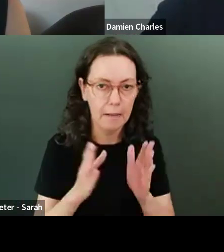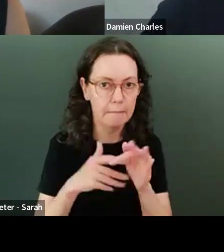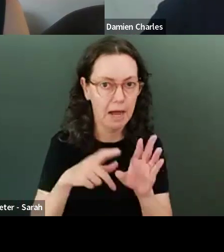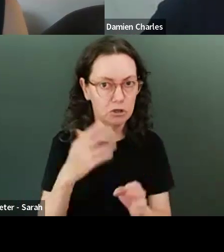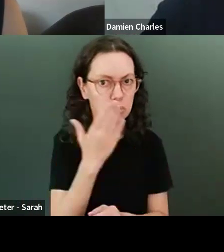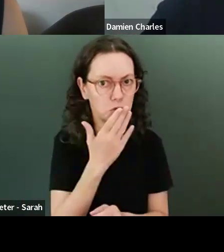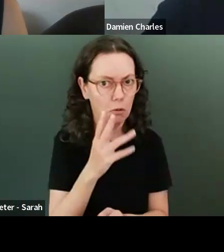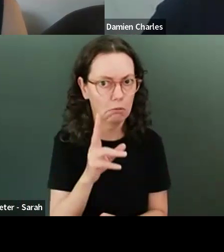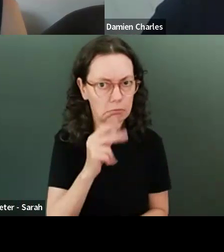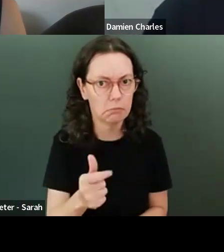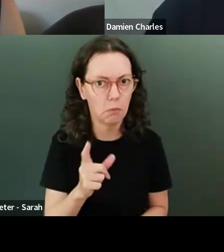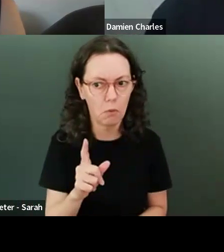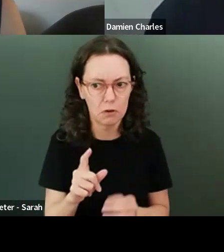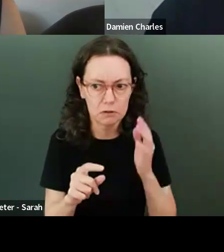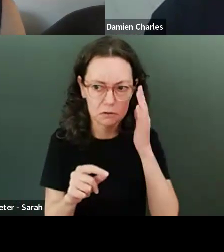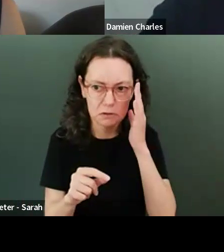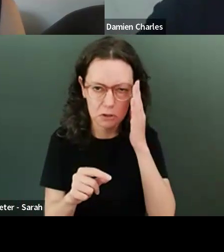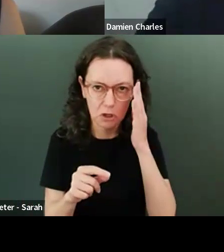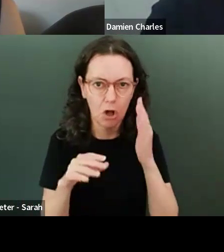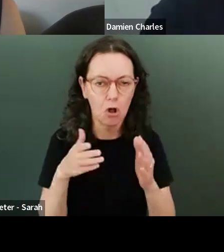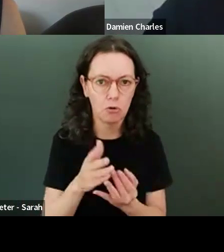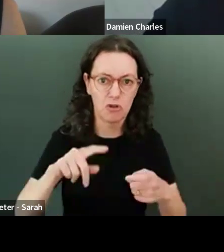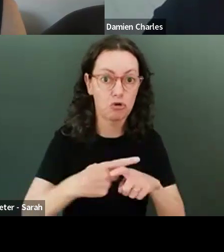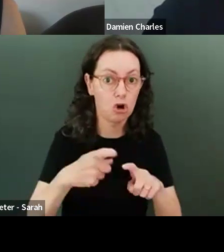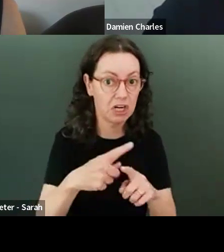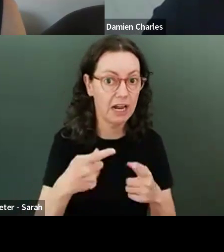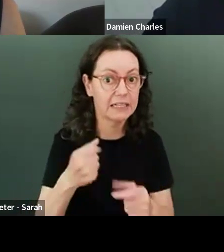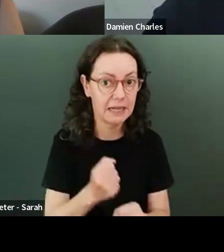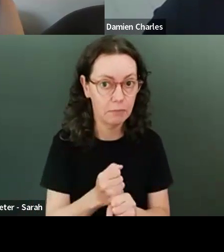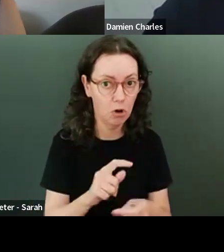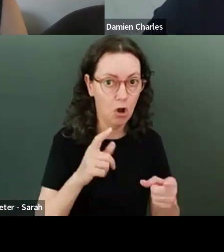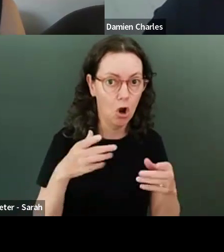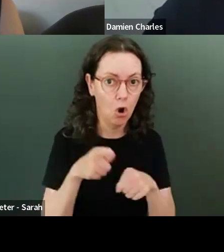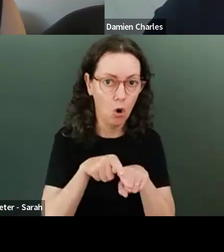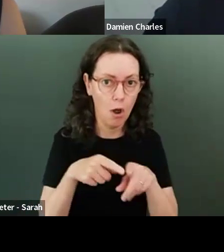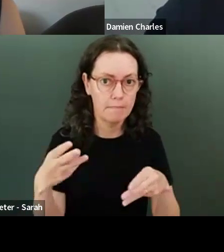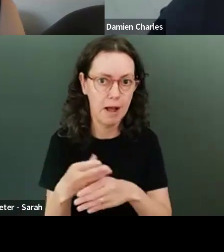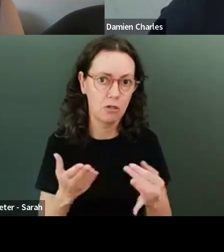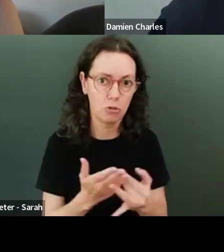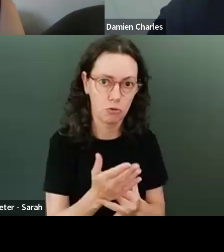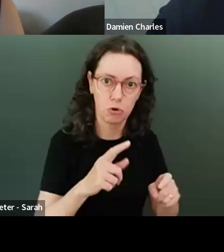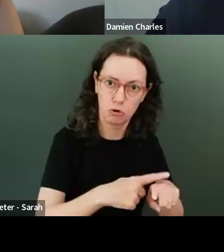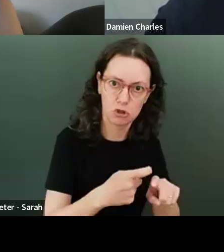worked that skill development through you know the crochet example that you gave them. So yeah thinking about